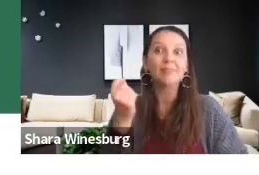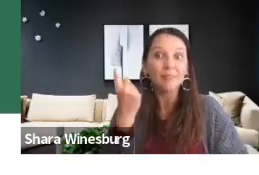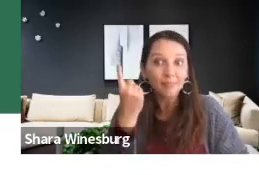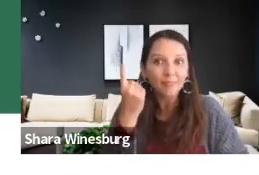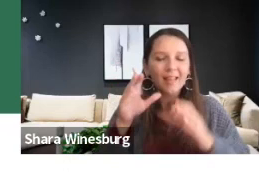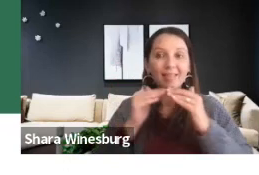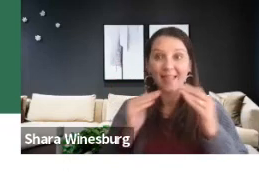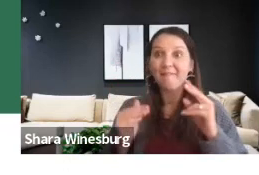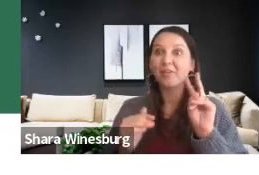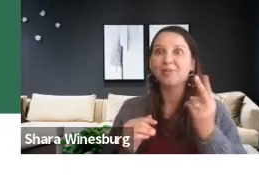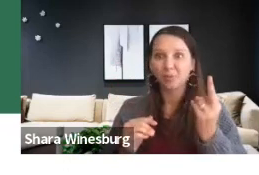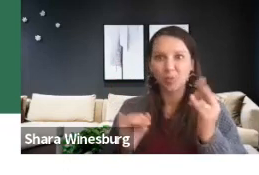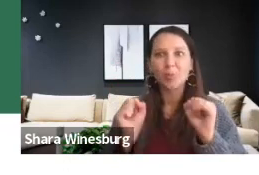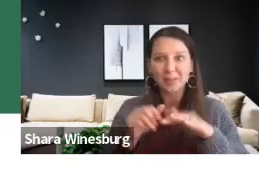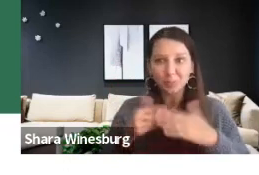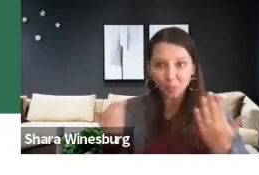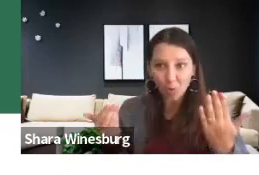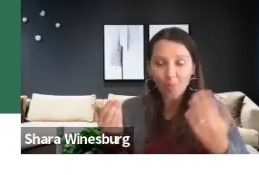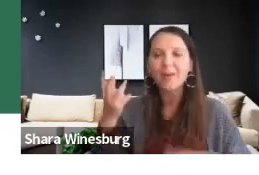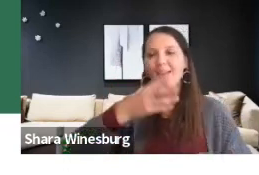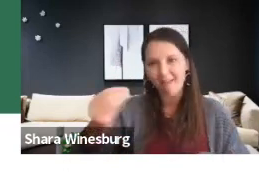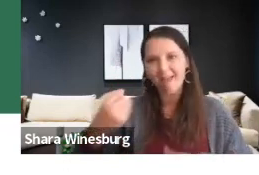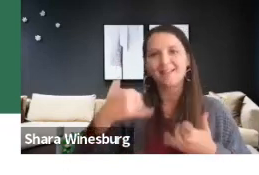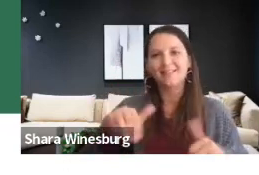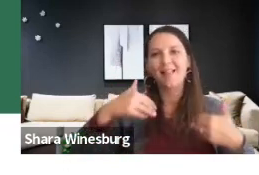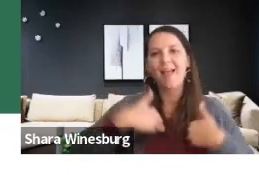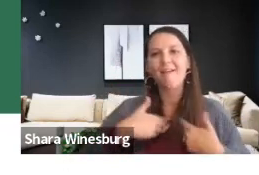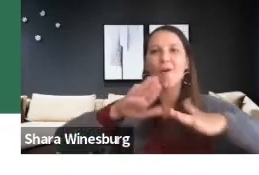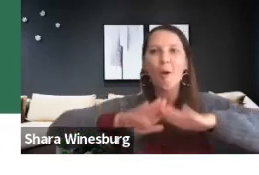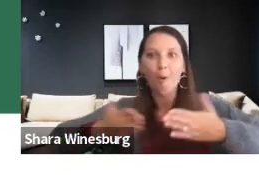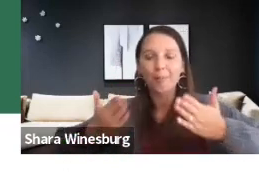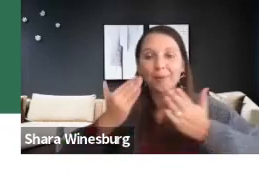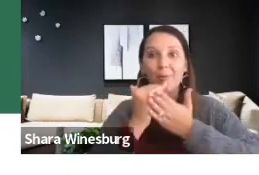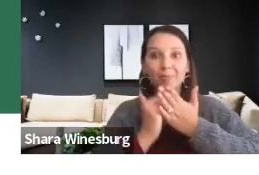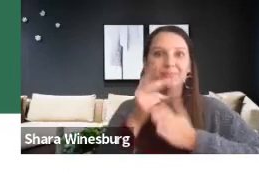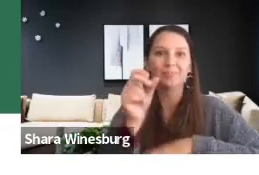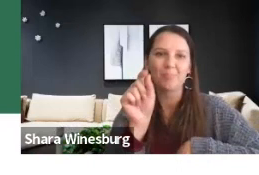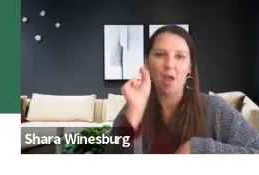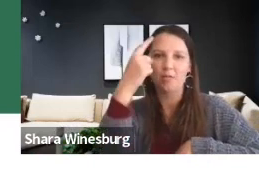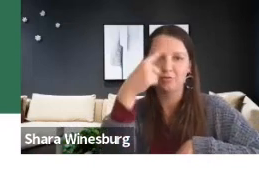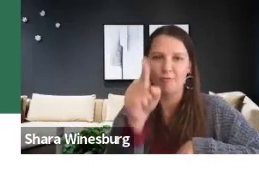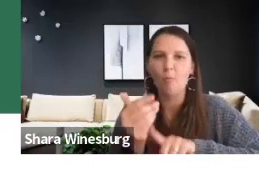there's a high demand for ASL 1 course, but ASL 2 does still have openings